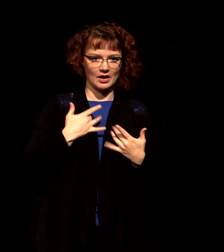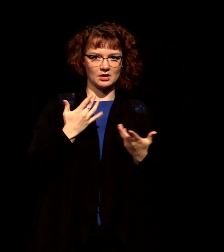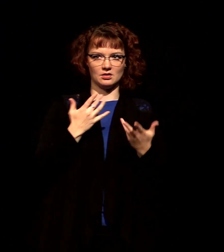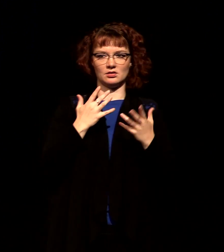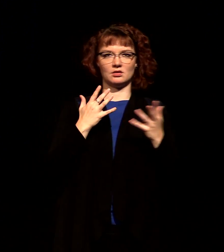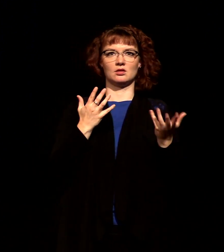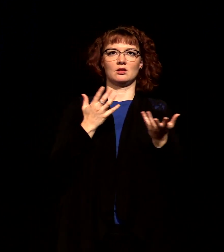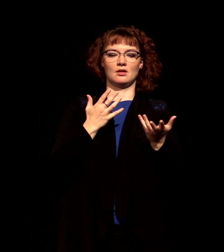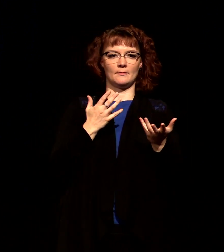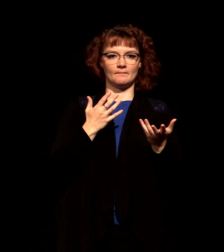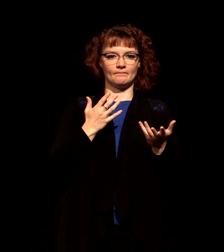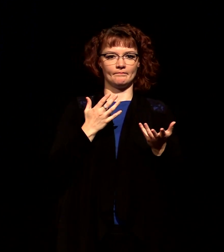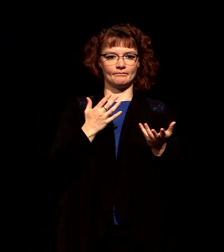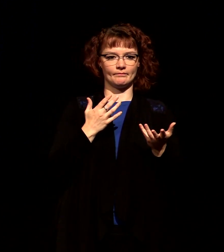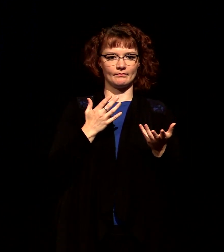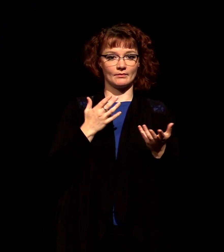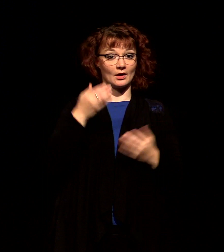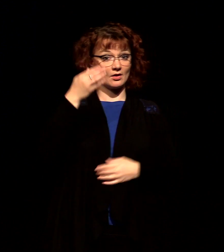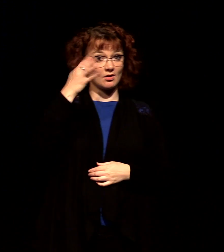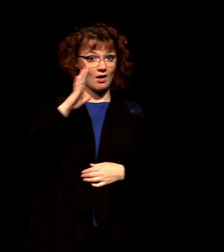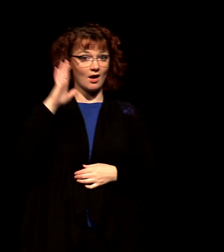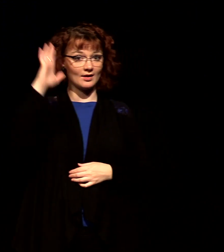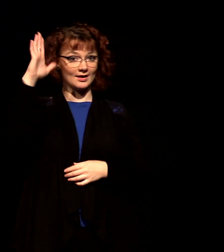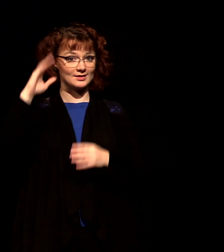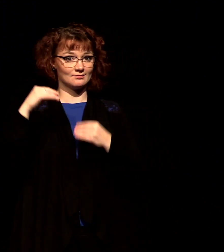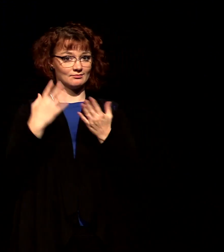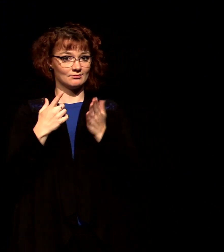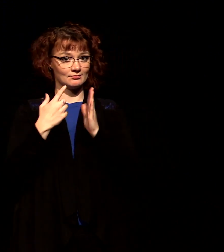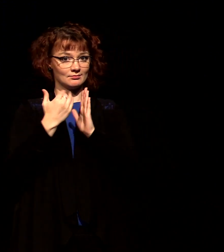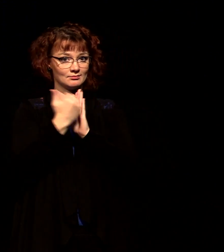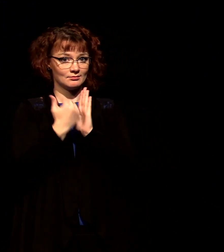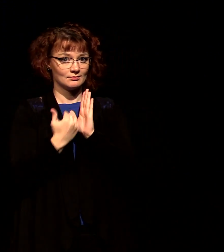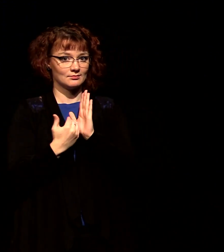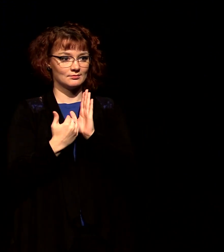God statutes stand firm. One of the statutes is, trust me, God